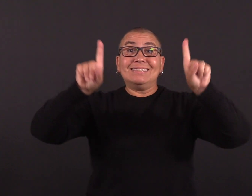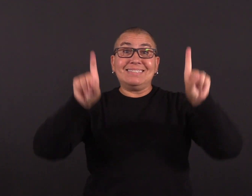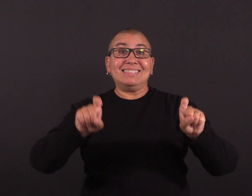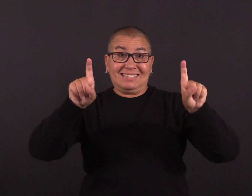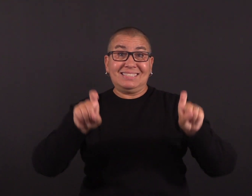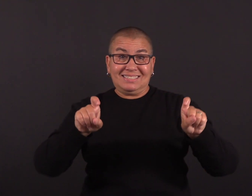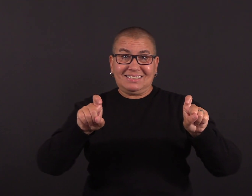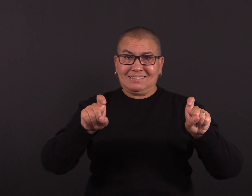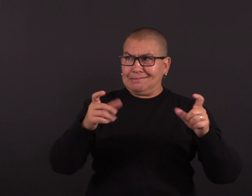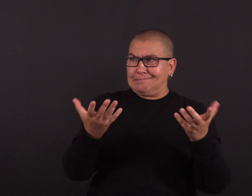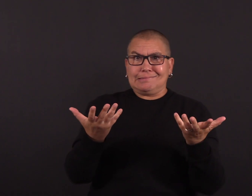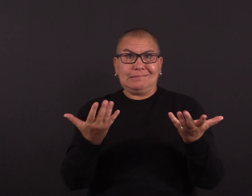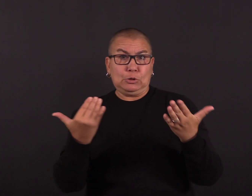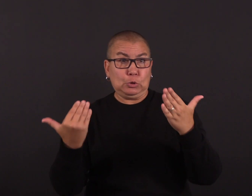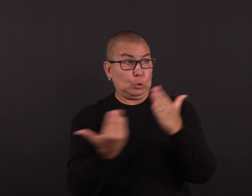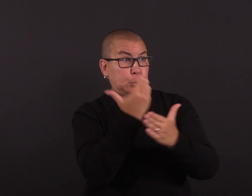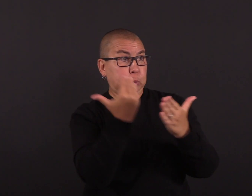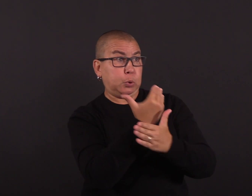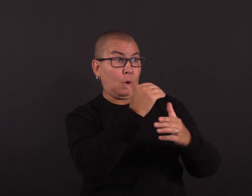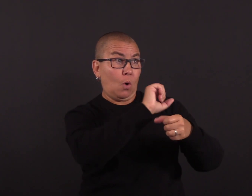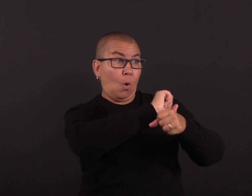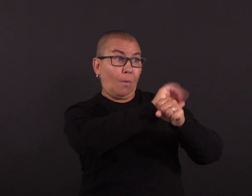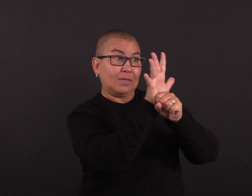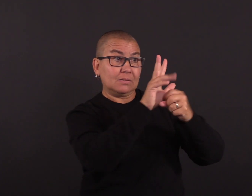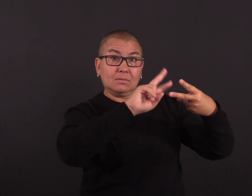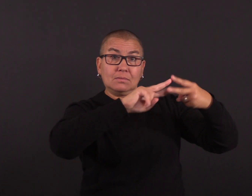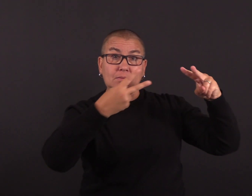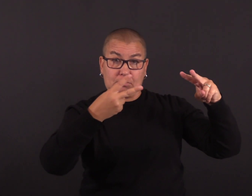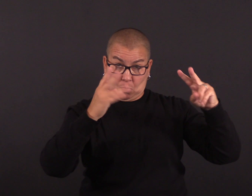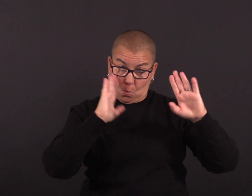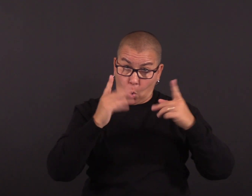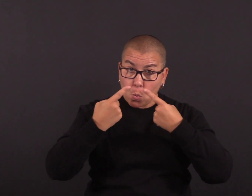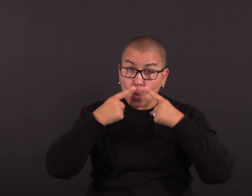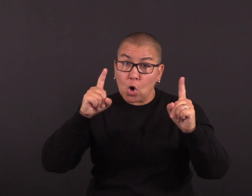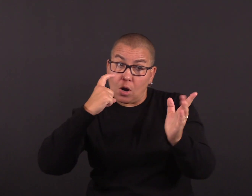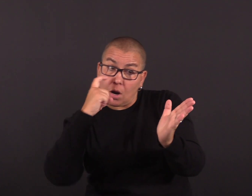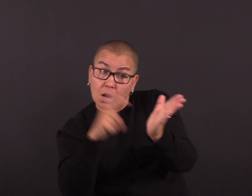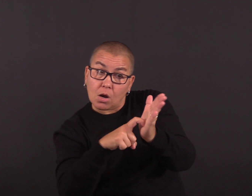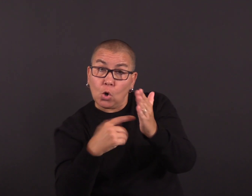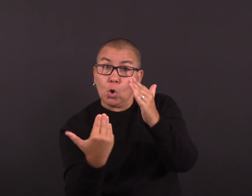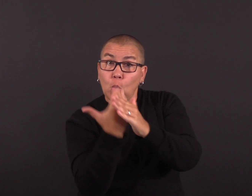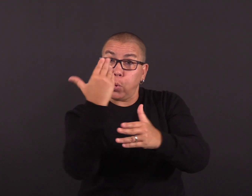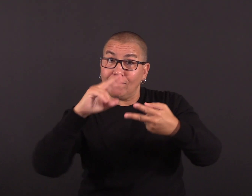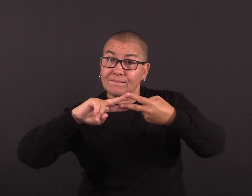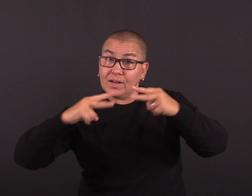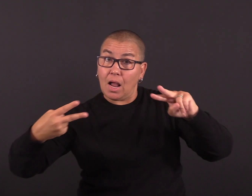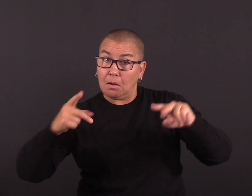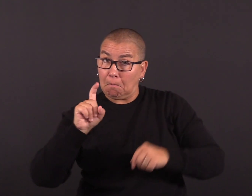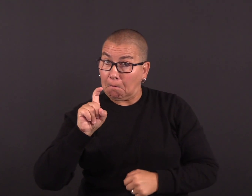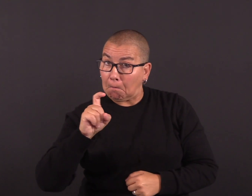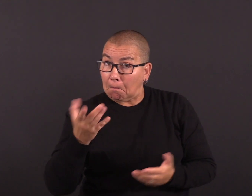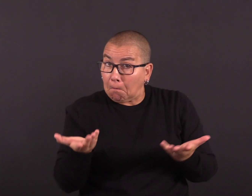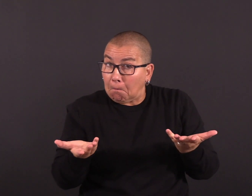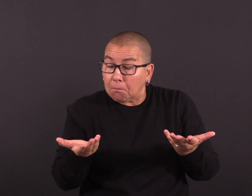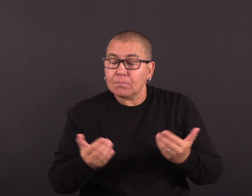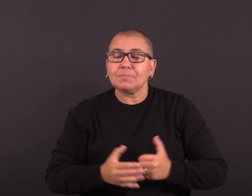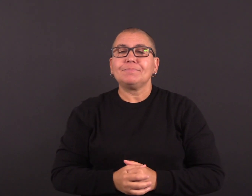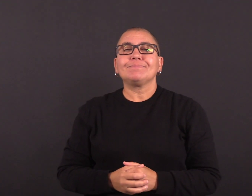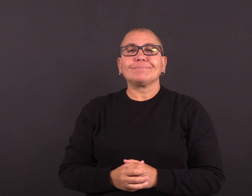Services, said in a statement to CBS News. In Denmark, health officials said their three